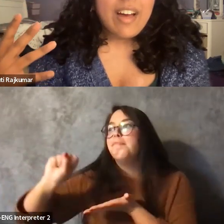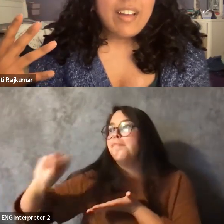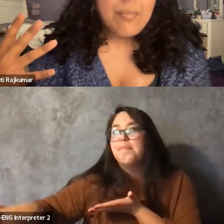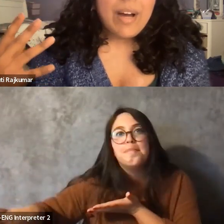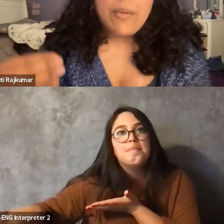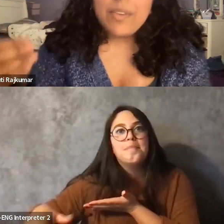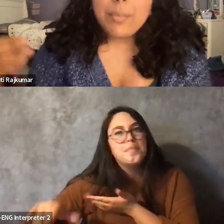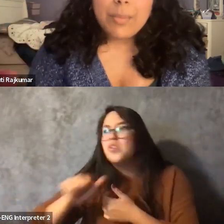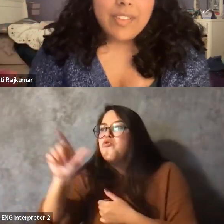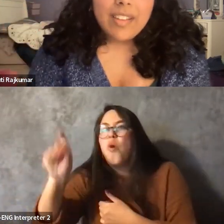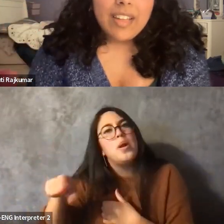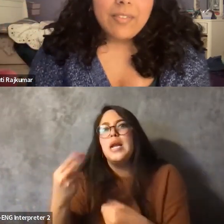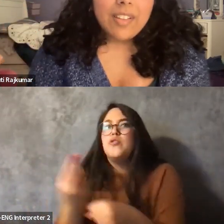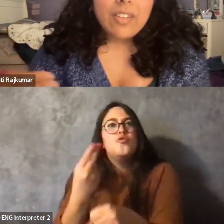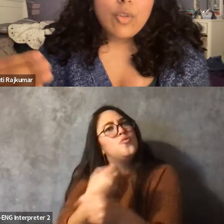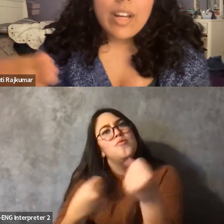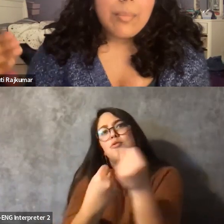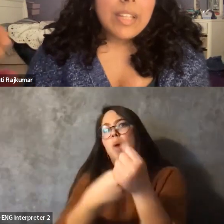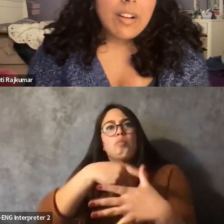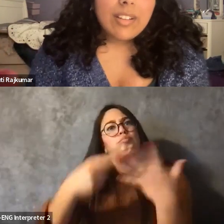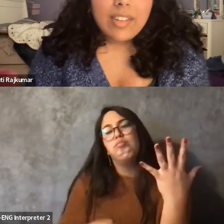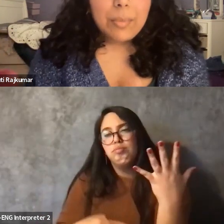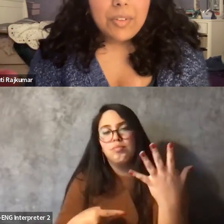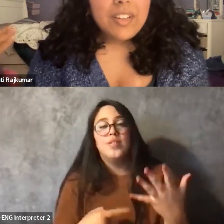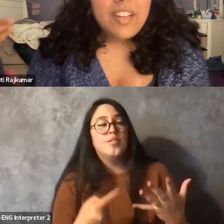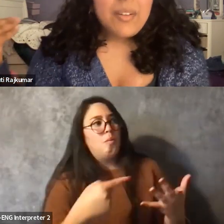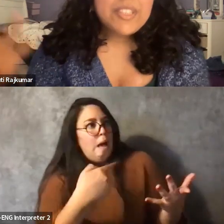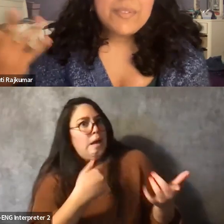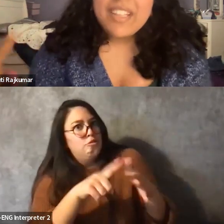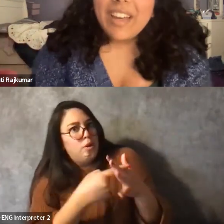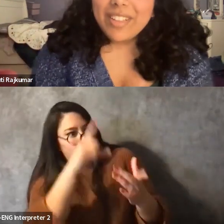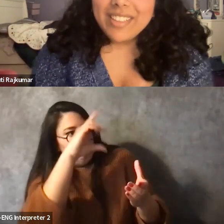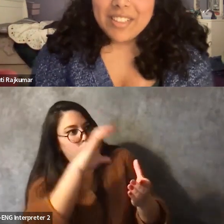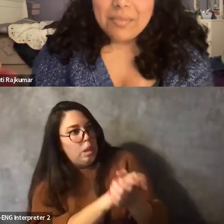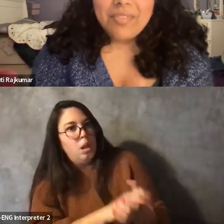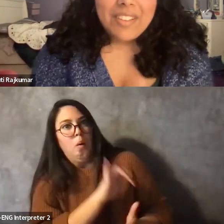that my only purpose in life is to try to be non-disabled, which is really heavy to feel